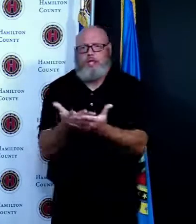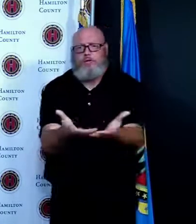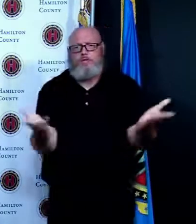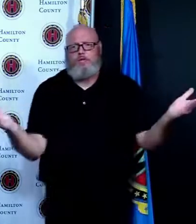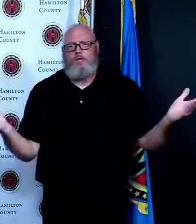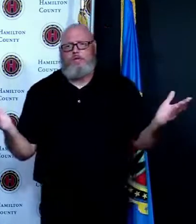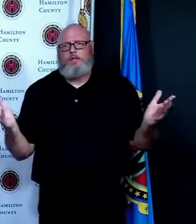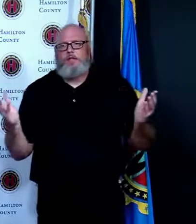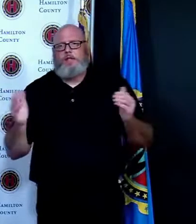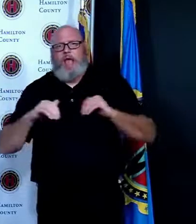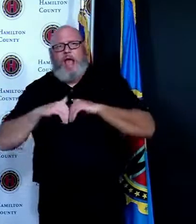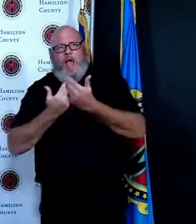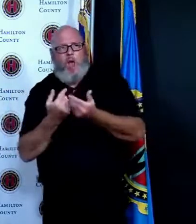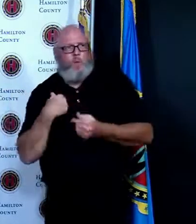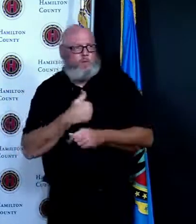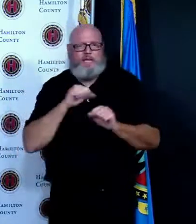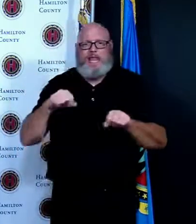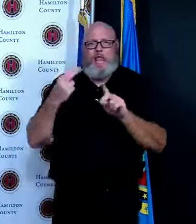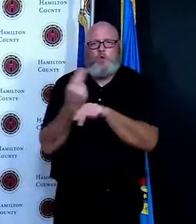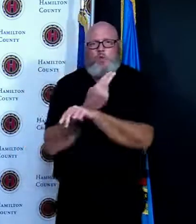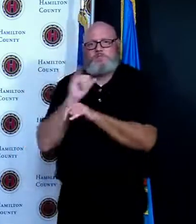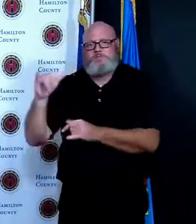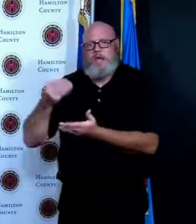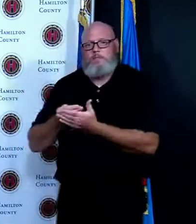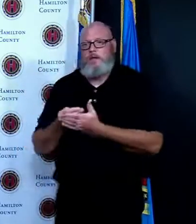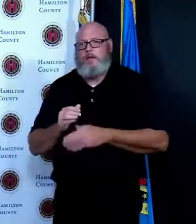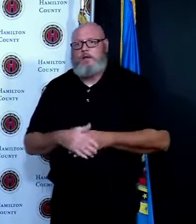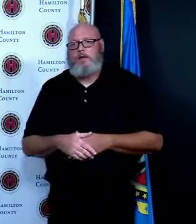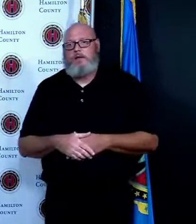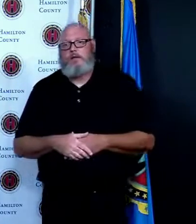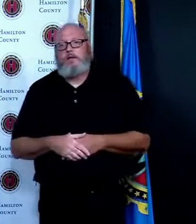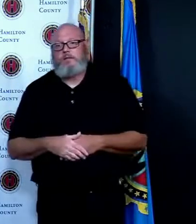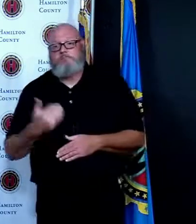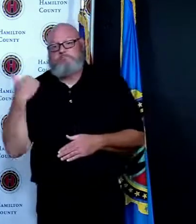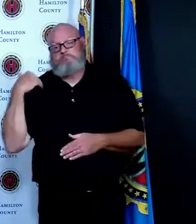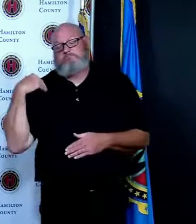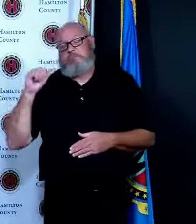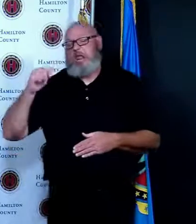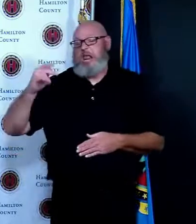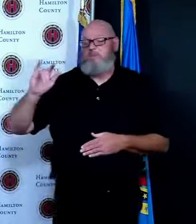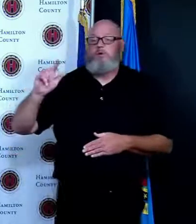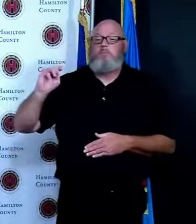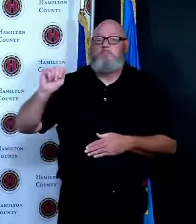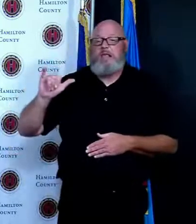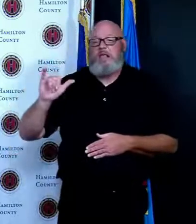but back in April and May the Board of County Commissioners directed Administration to